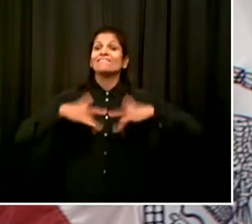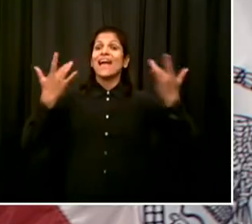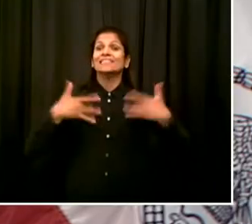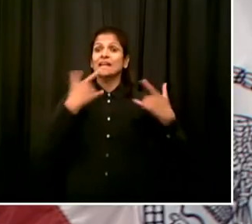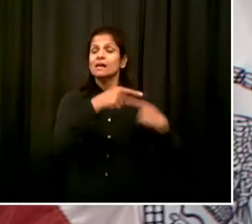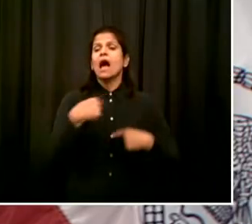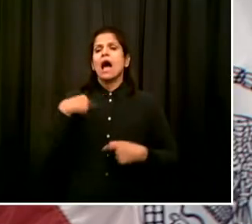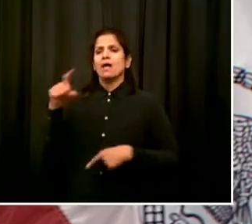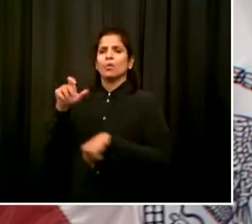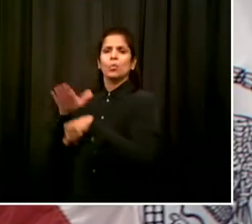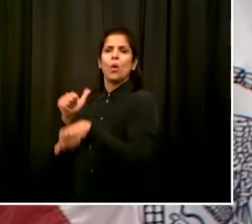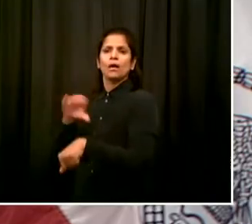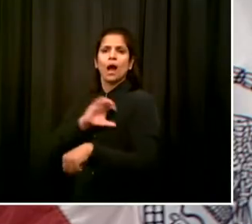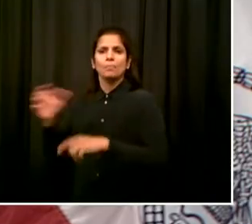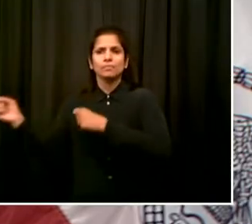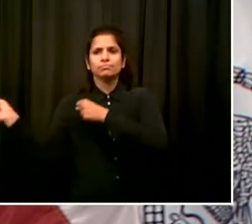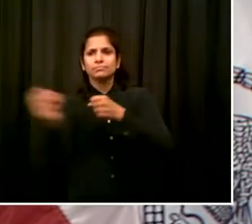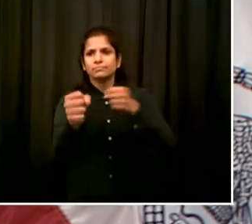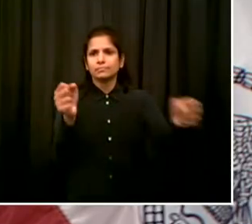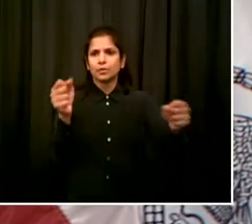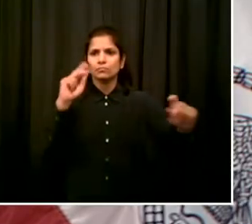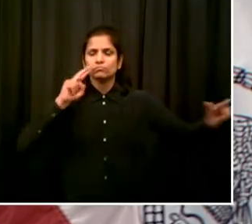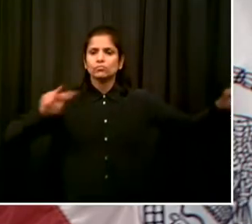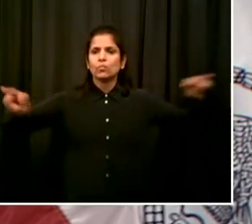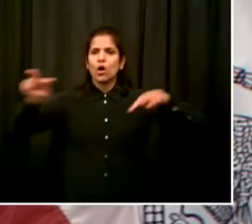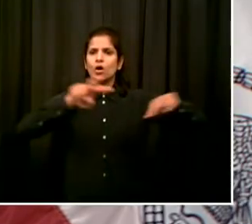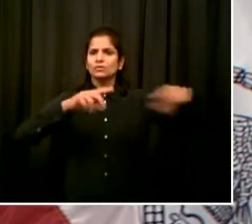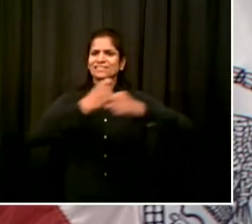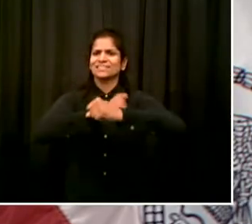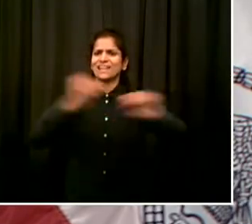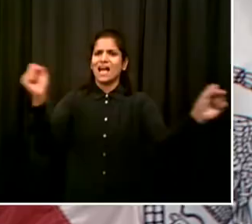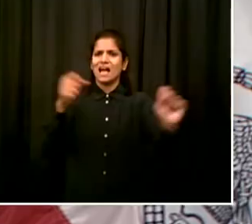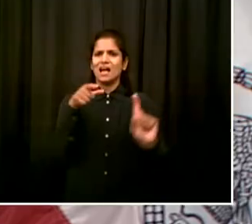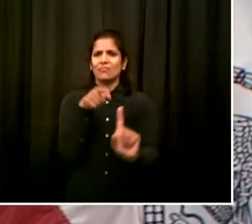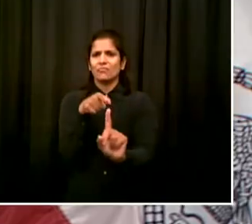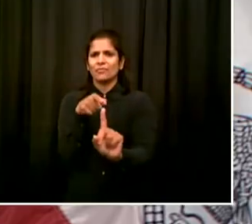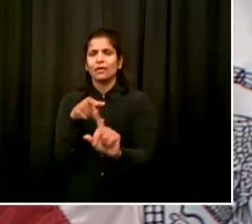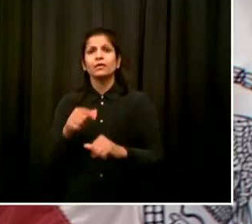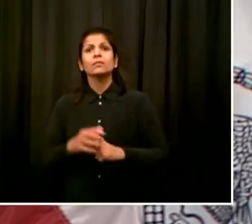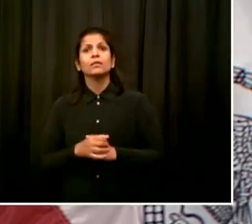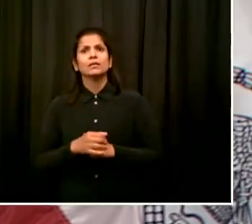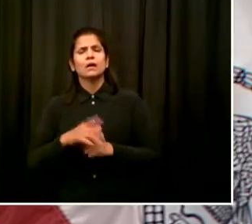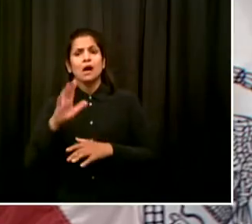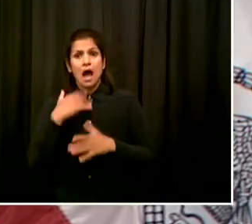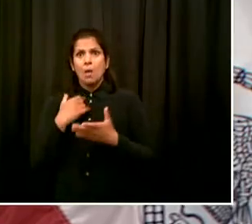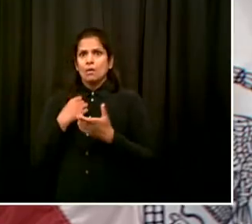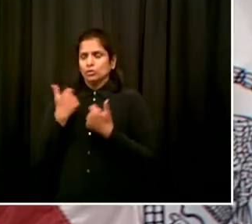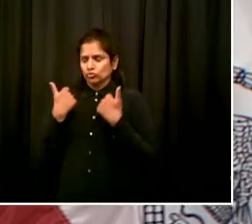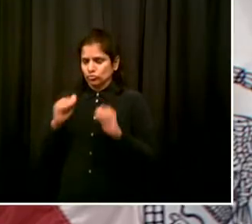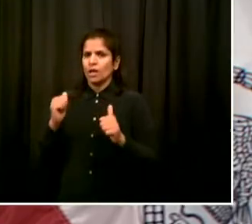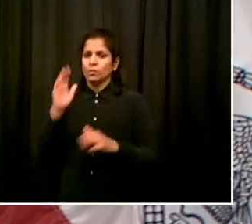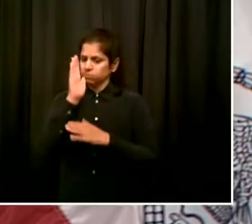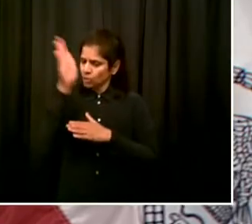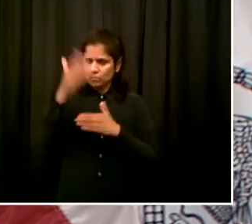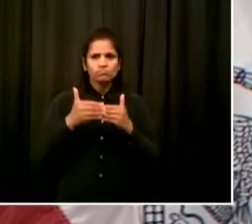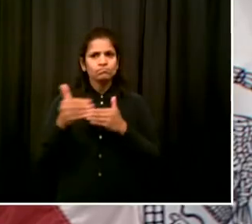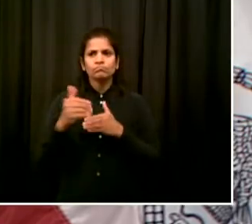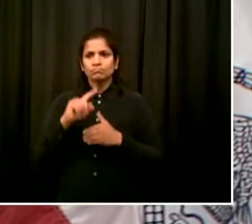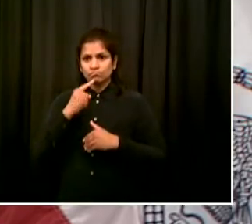EVENTS BECAUSE A LOT OF EVENTS